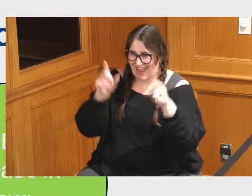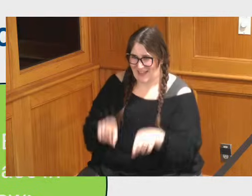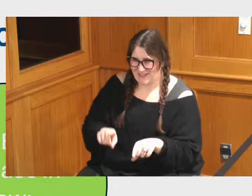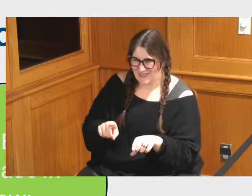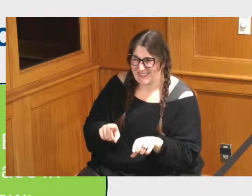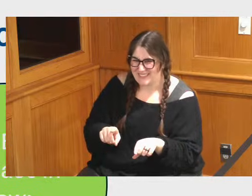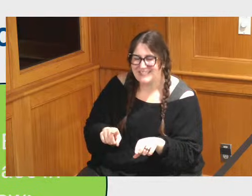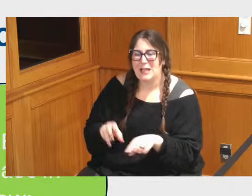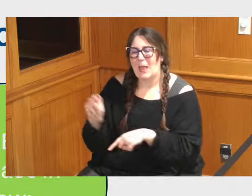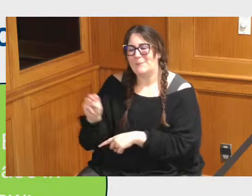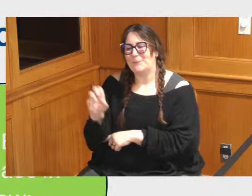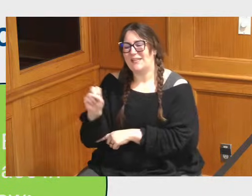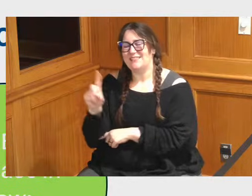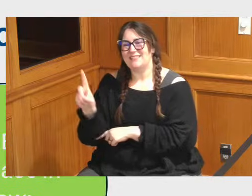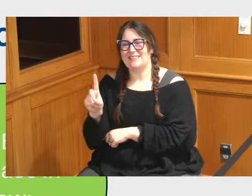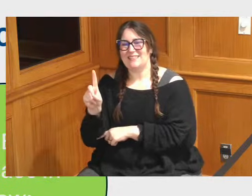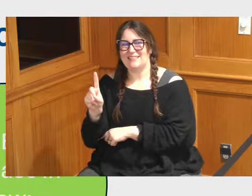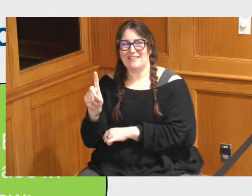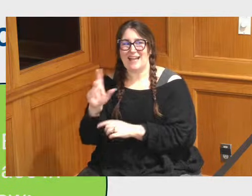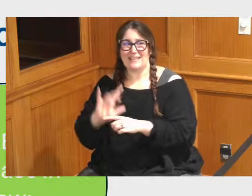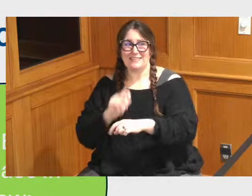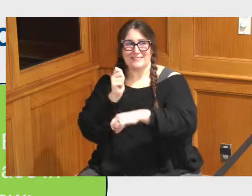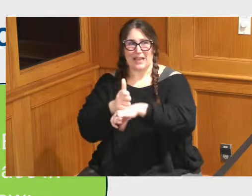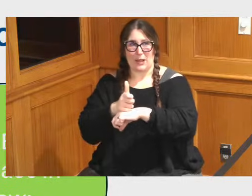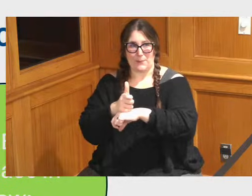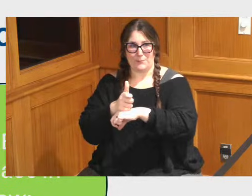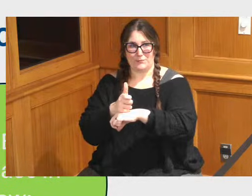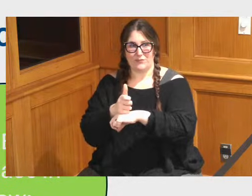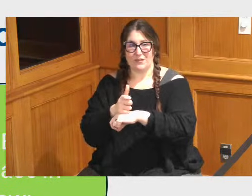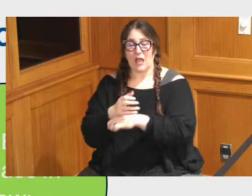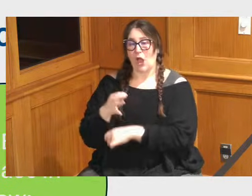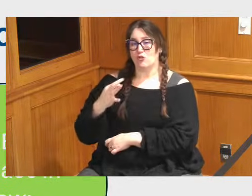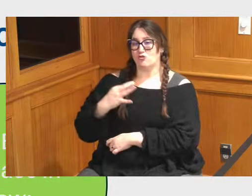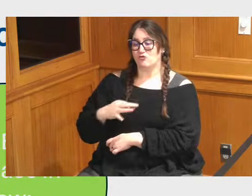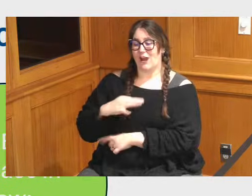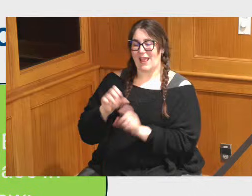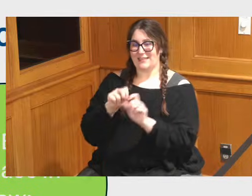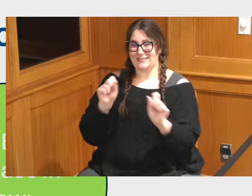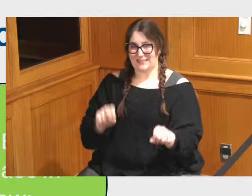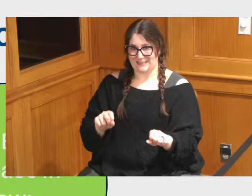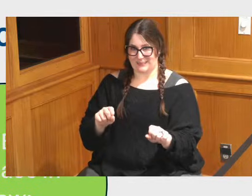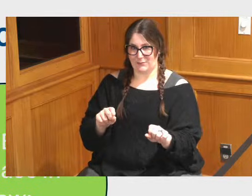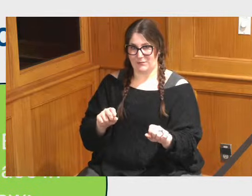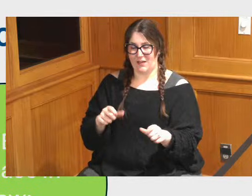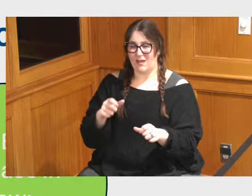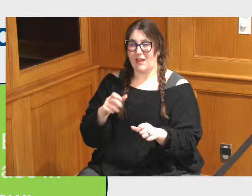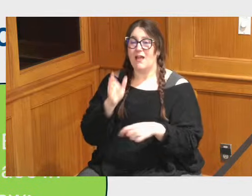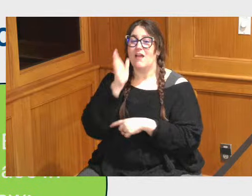MSD has set up a similar but separate credit system upstream of each LRISA,